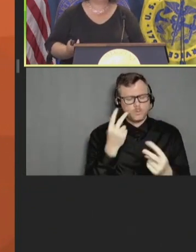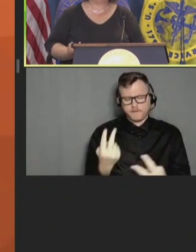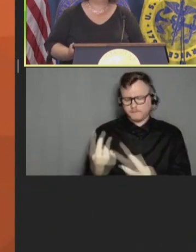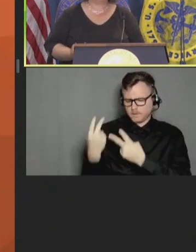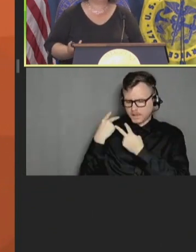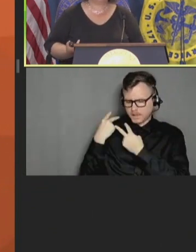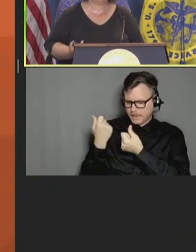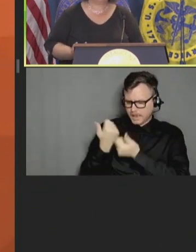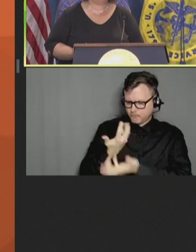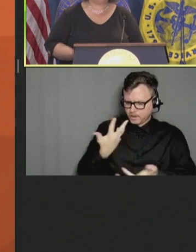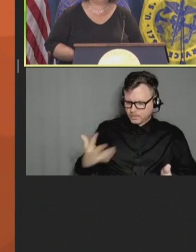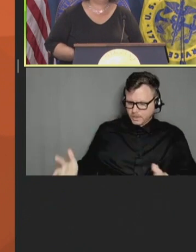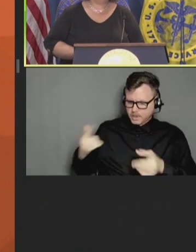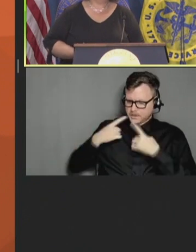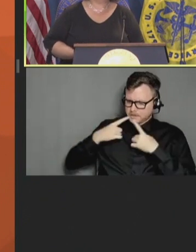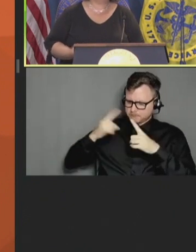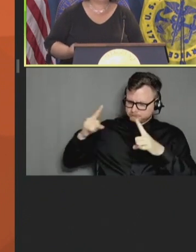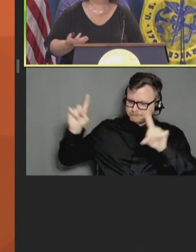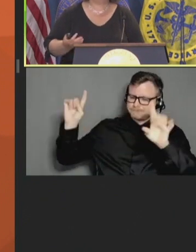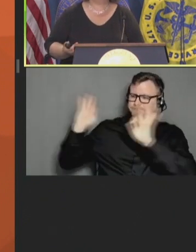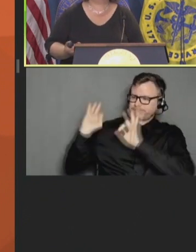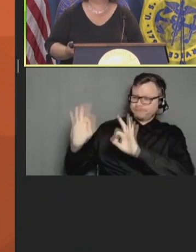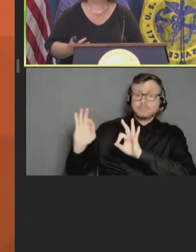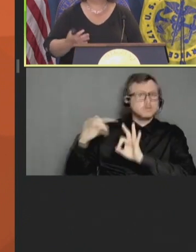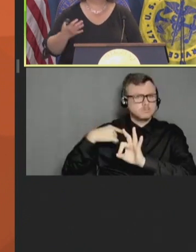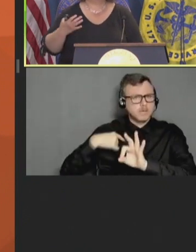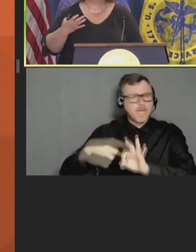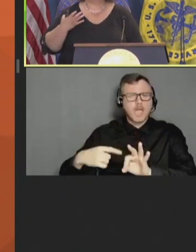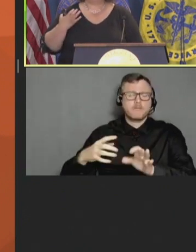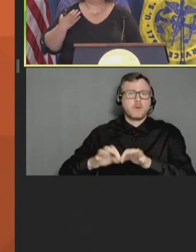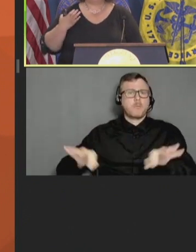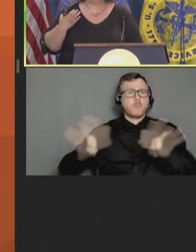again as I stated in the beginning. We did have huge success, even though it may not always be